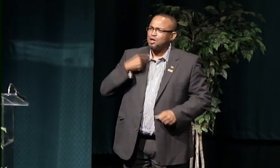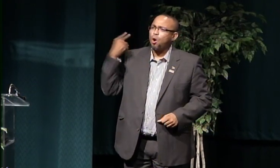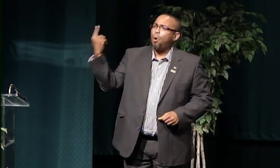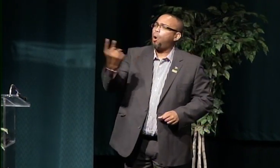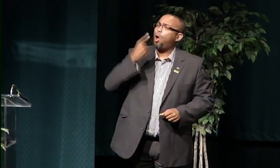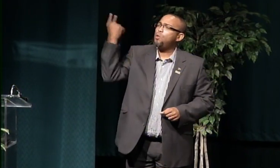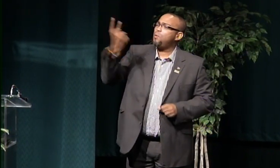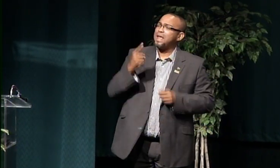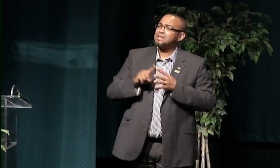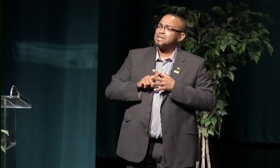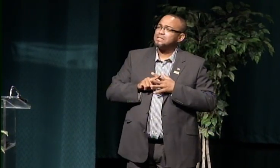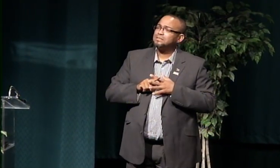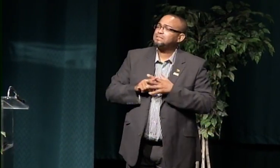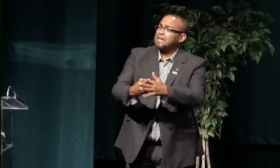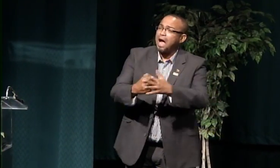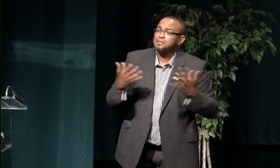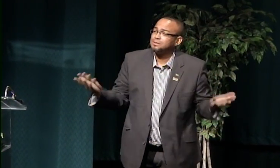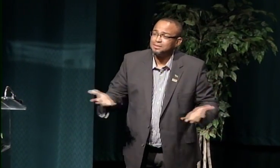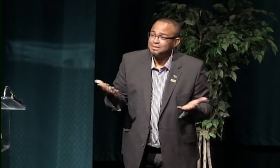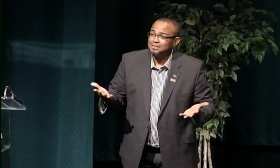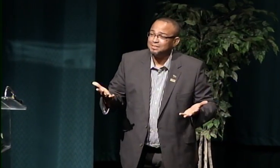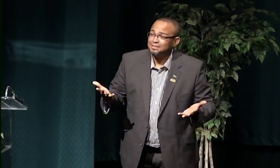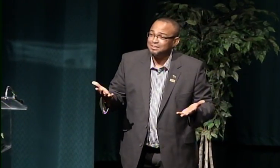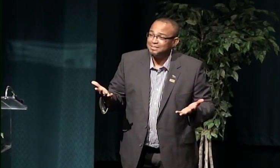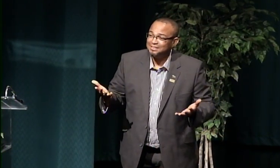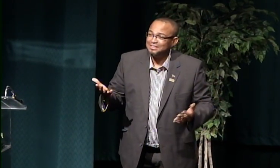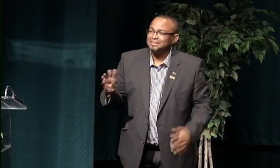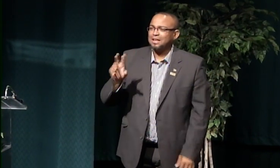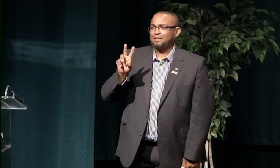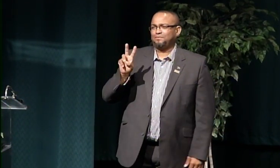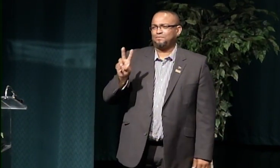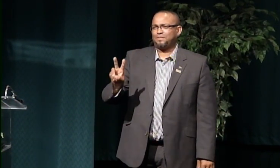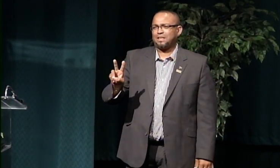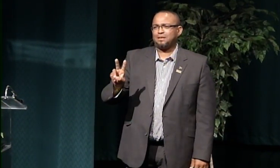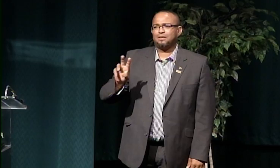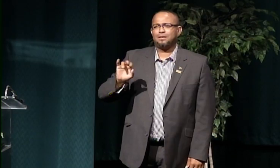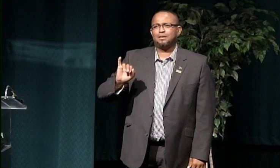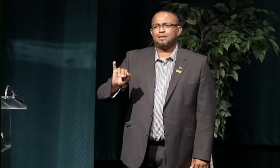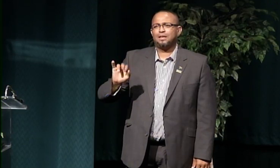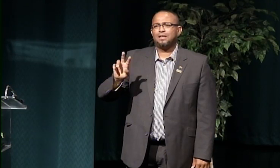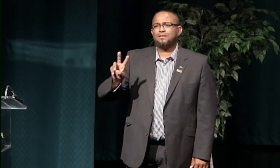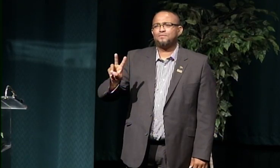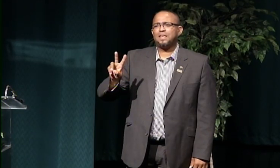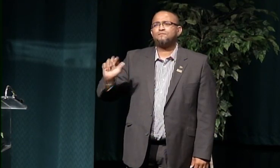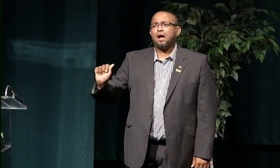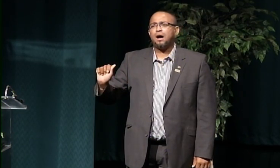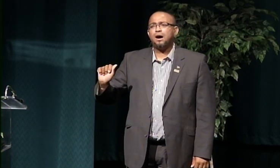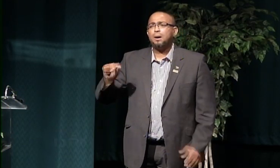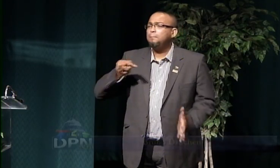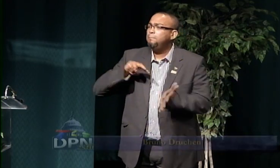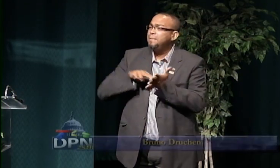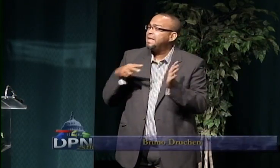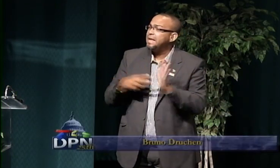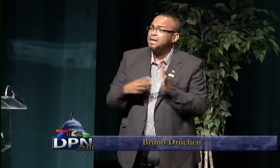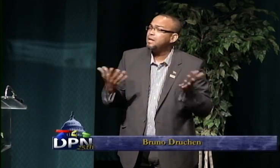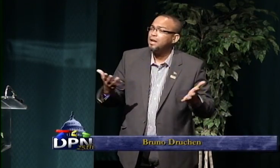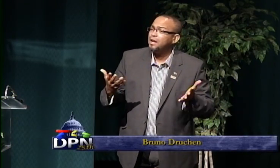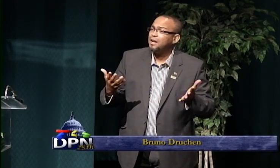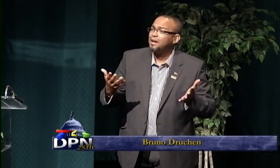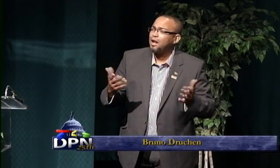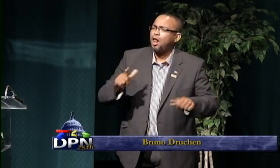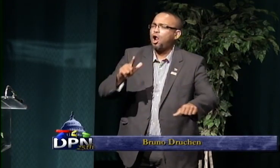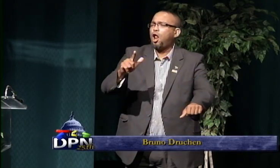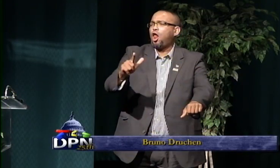And first I would like to open as I always do, "Viva."